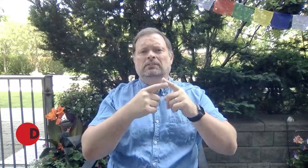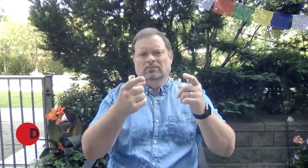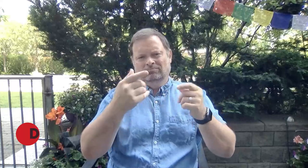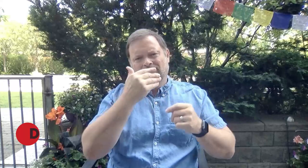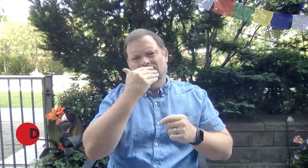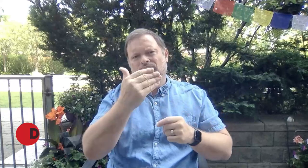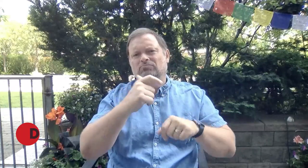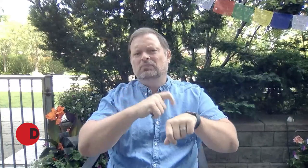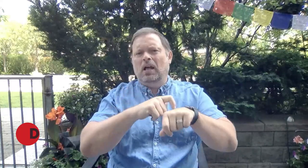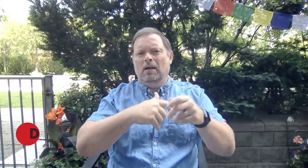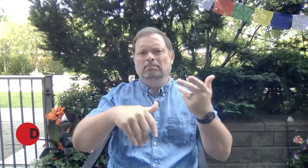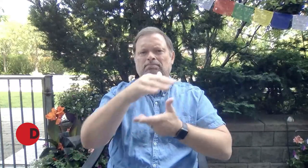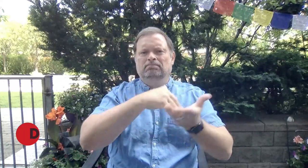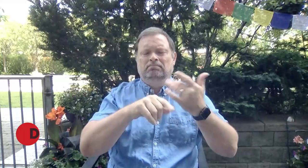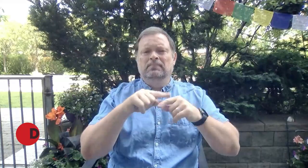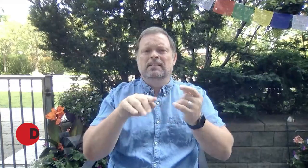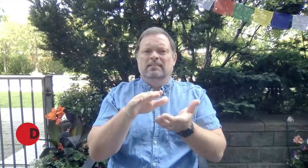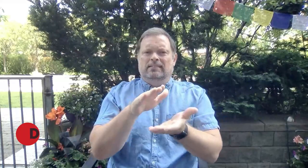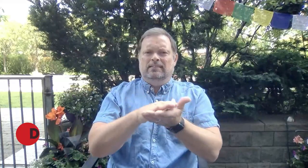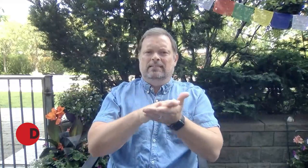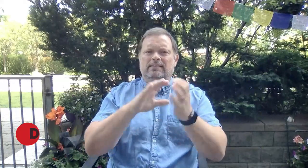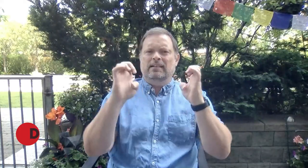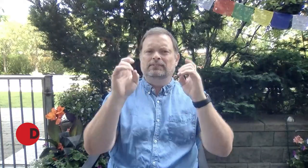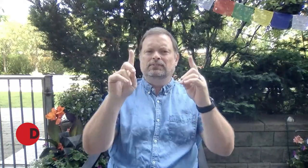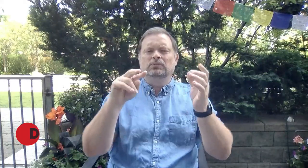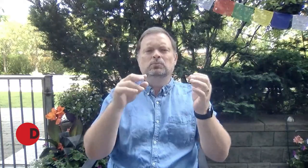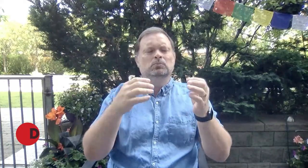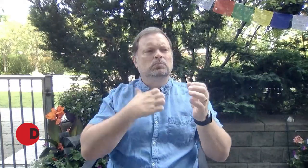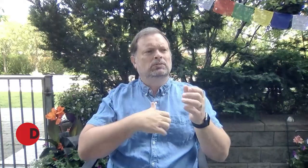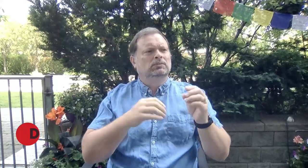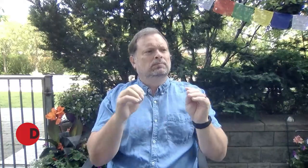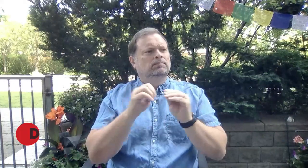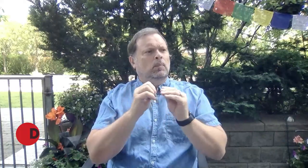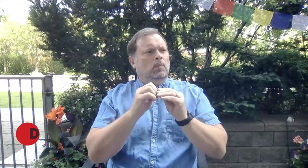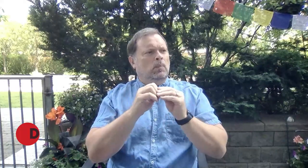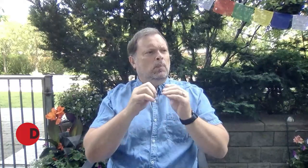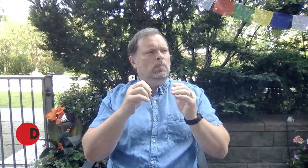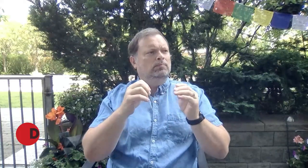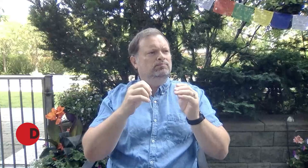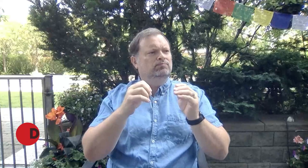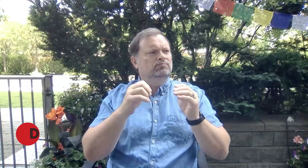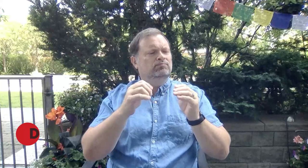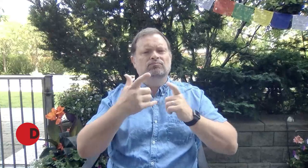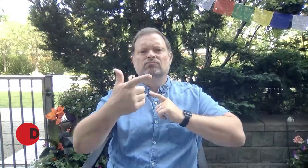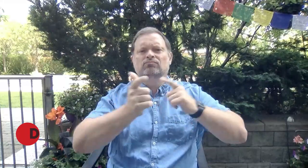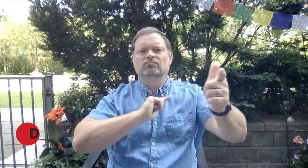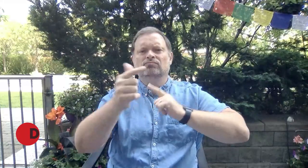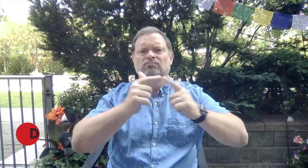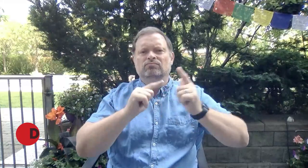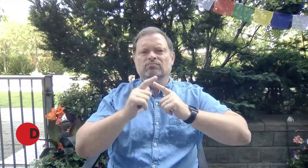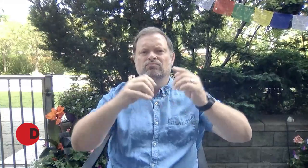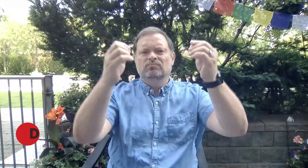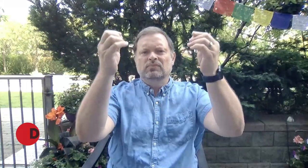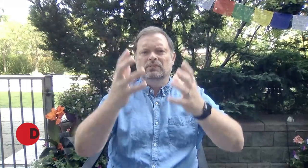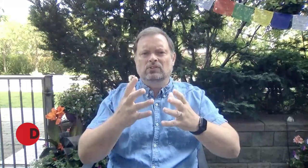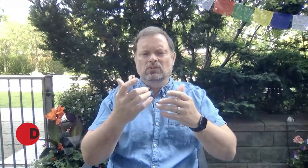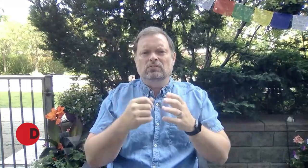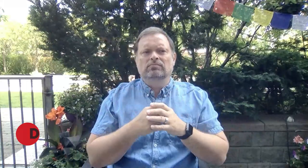and have good times but in academic and education-wise, I needed more interactions with the teachers.